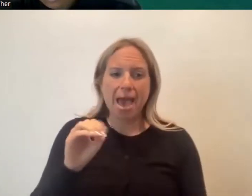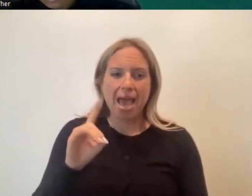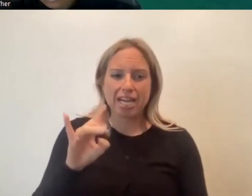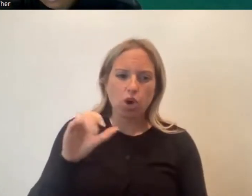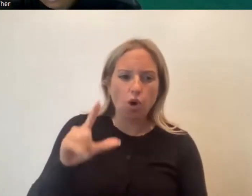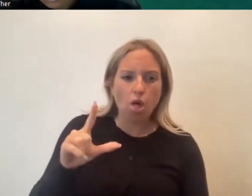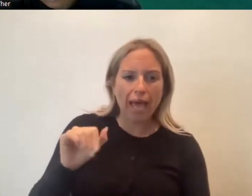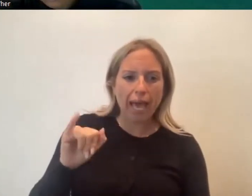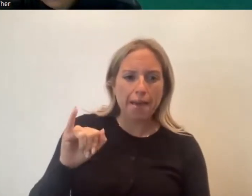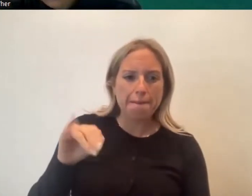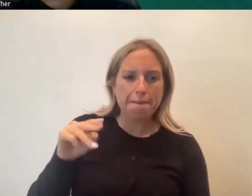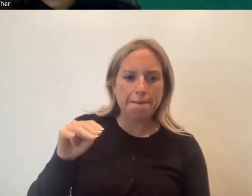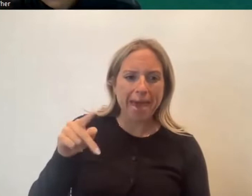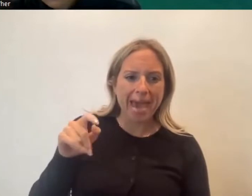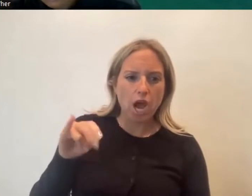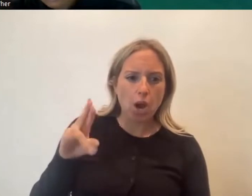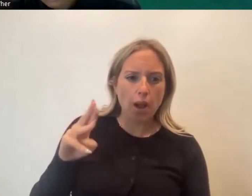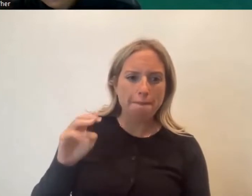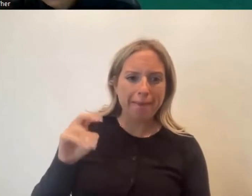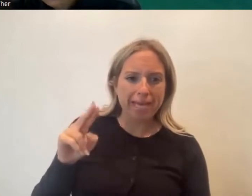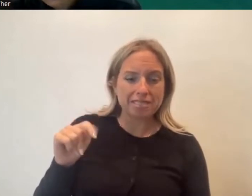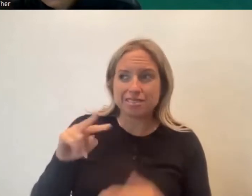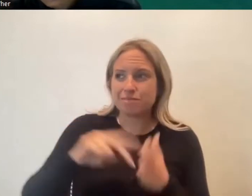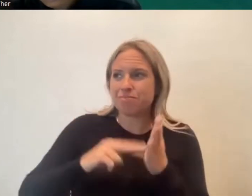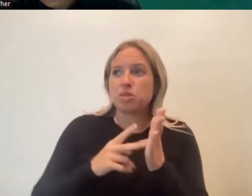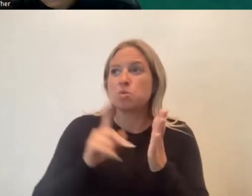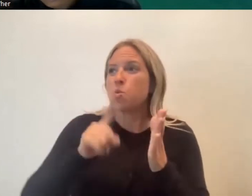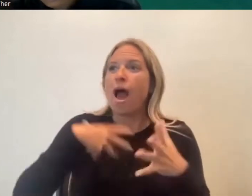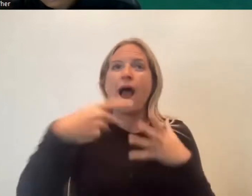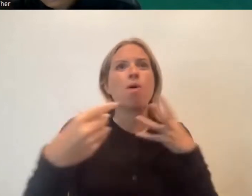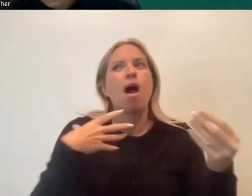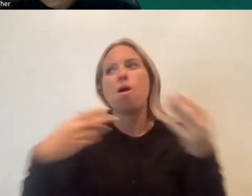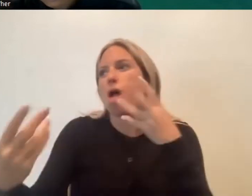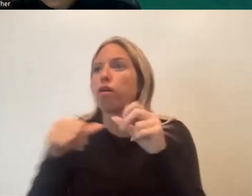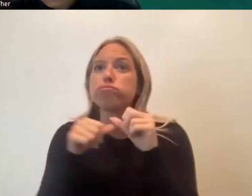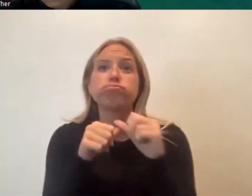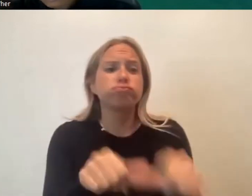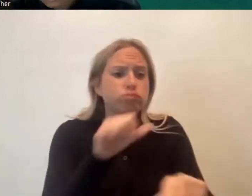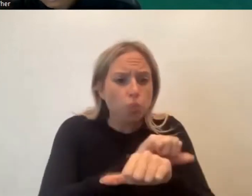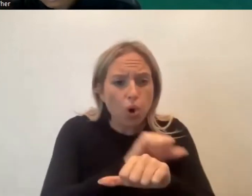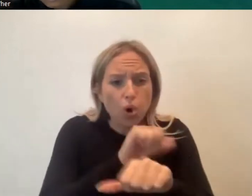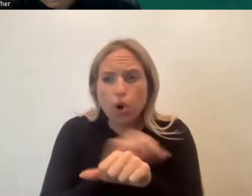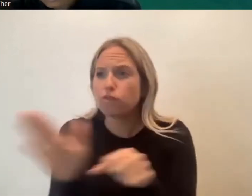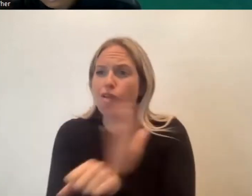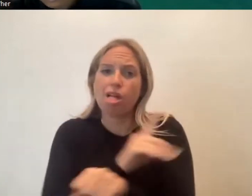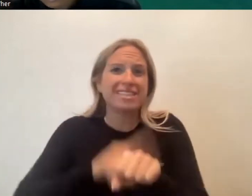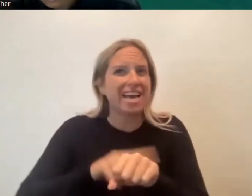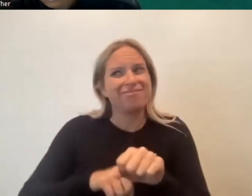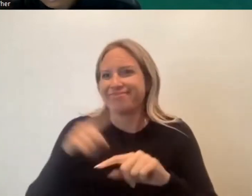from going out and engaging in any sort of sustained, full-time work.